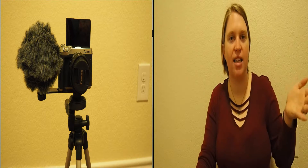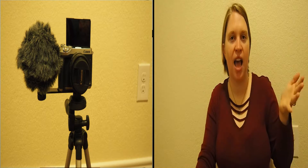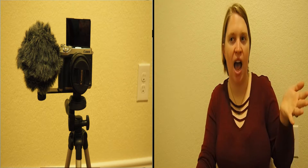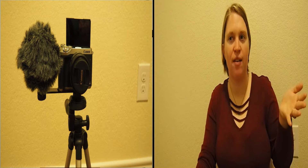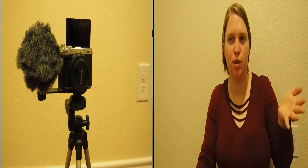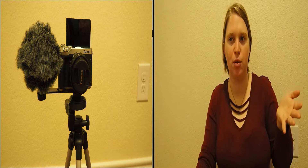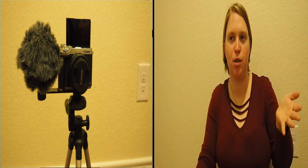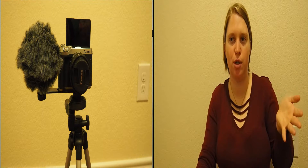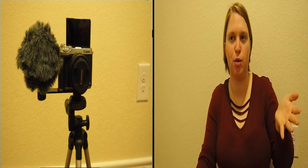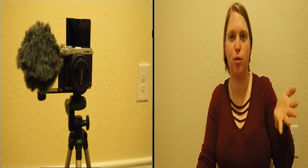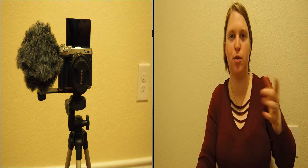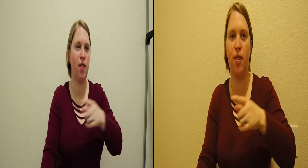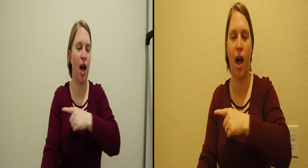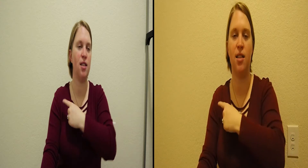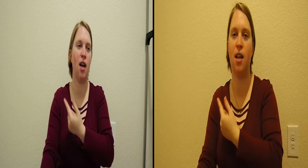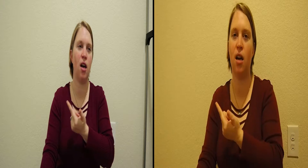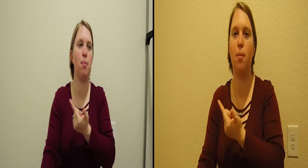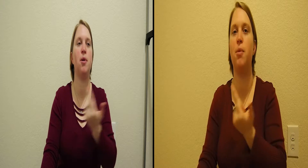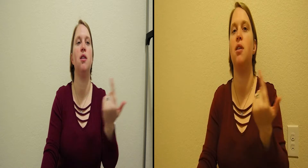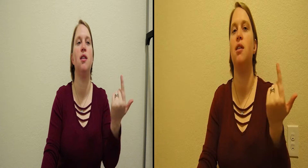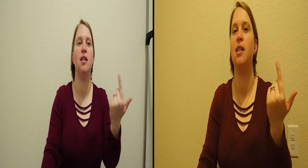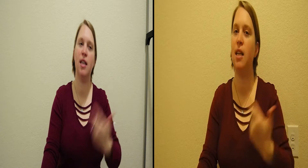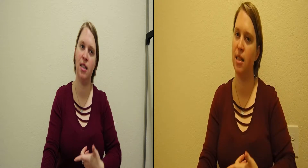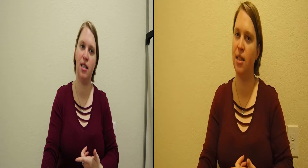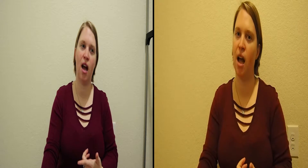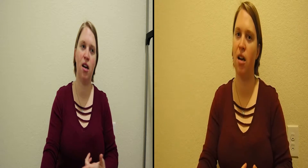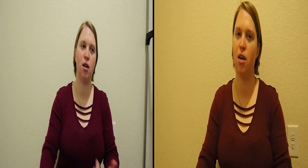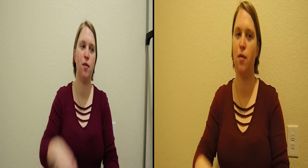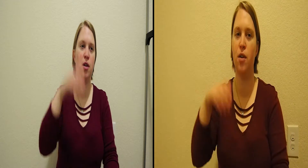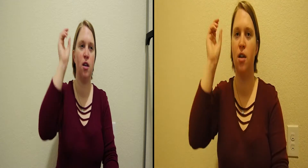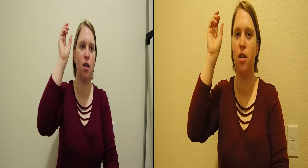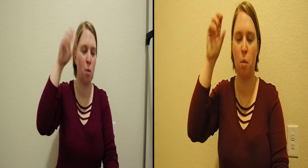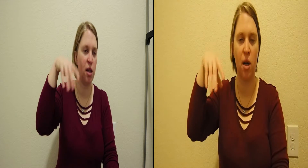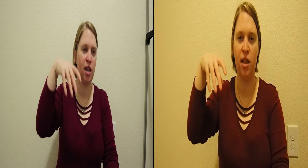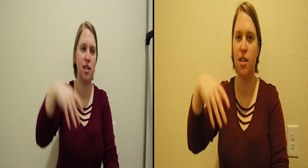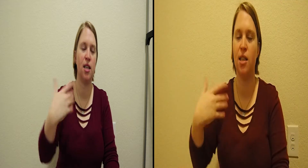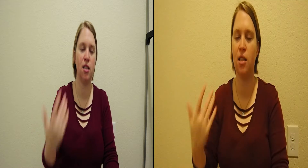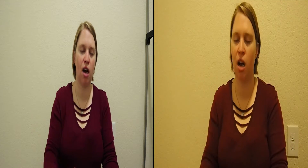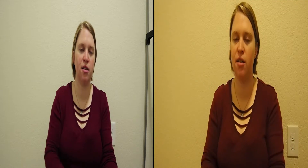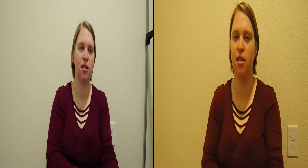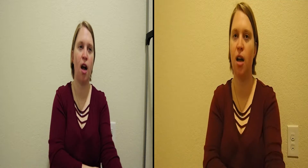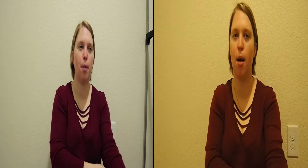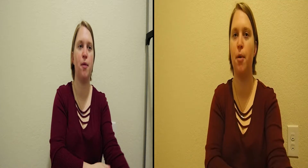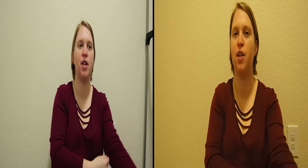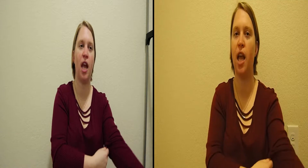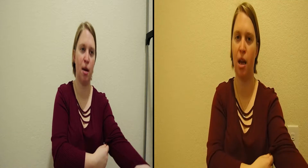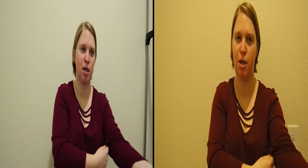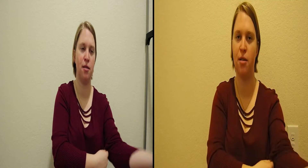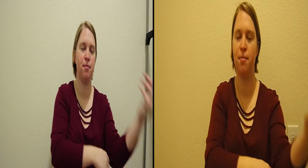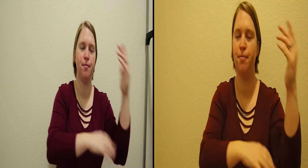I have to use that setup instead of the one that sits on the top of the camera